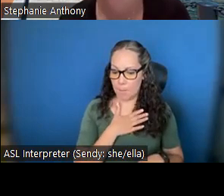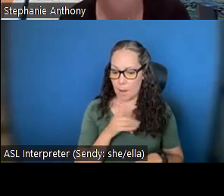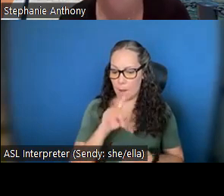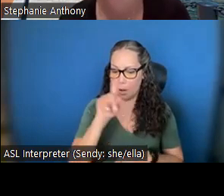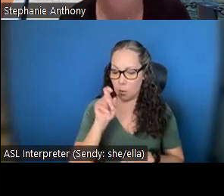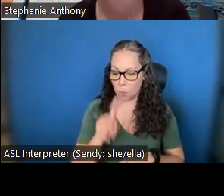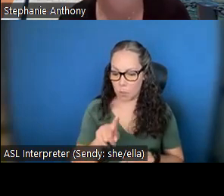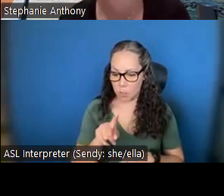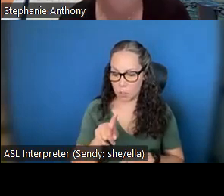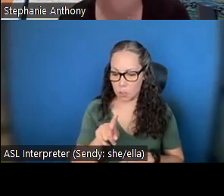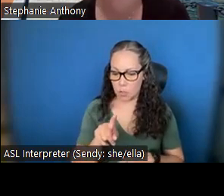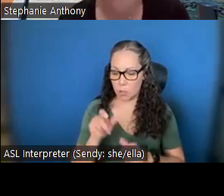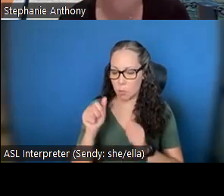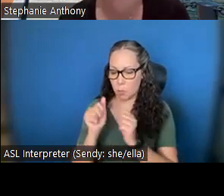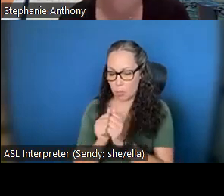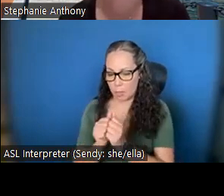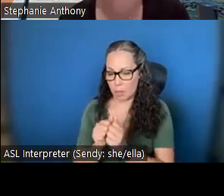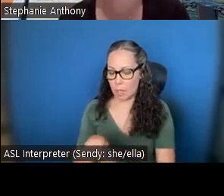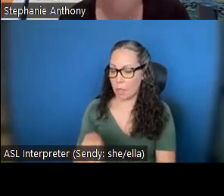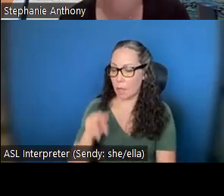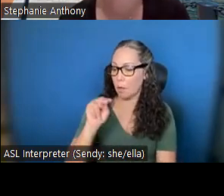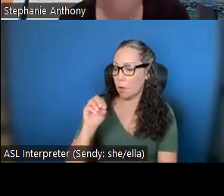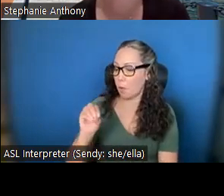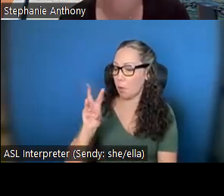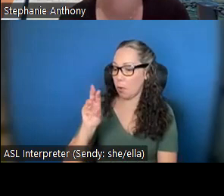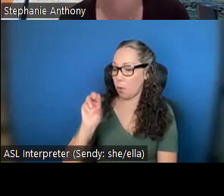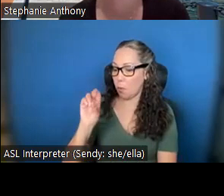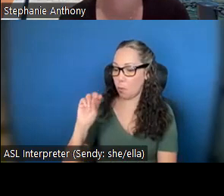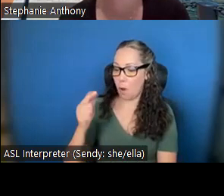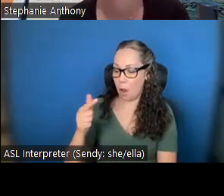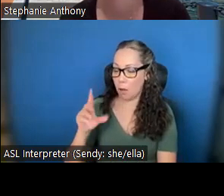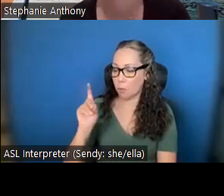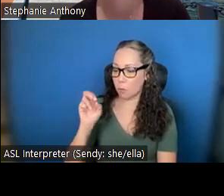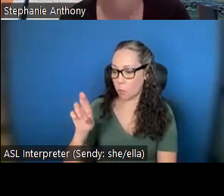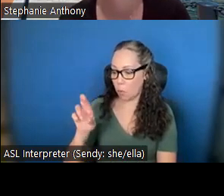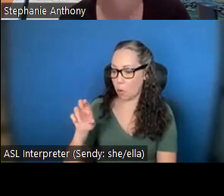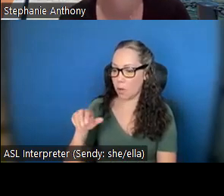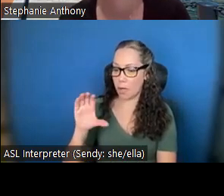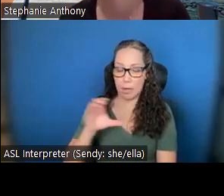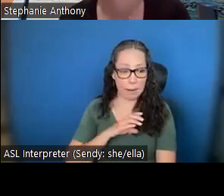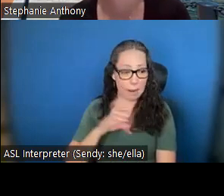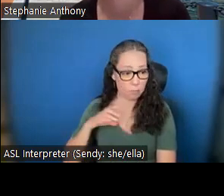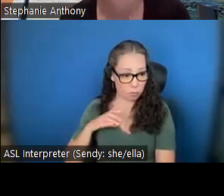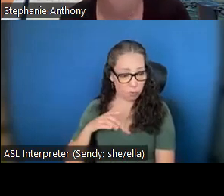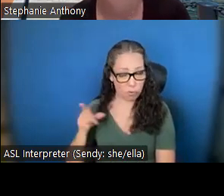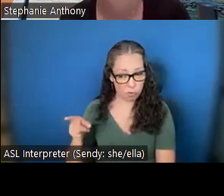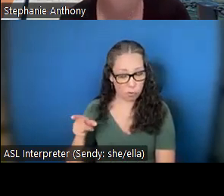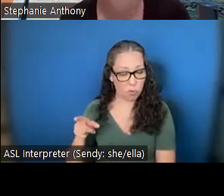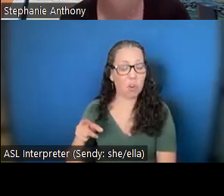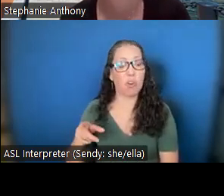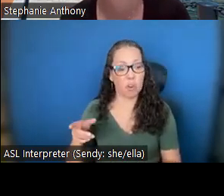no wrong door advisory Council does CDA and D War have a role um and and what does that